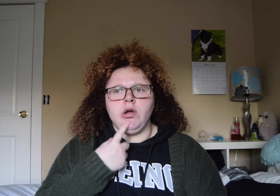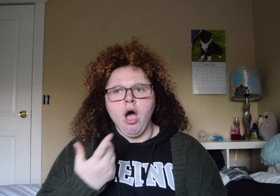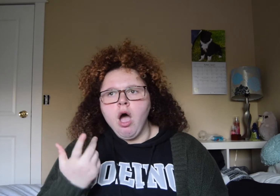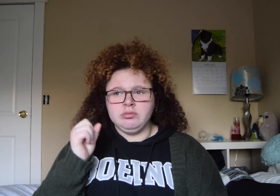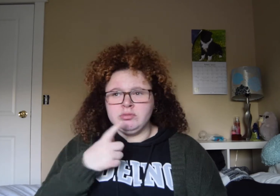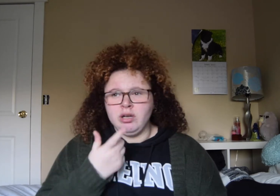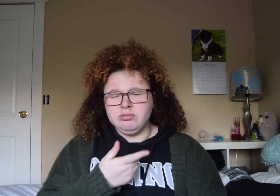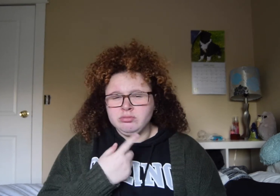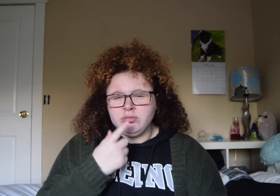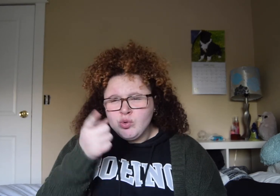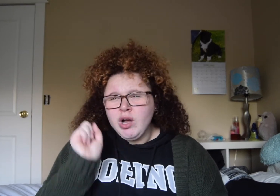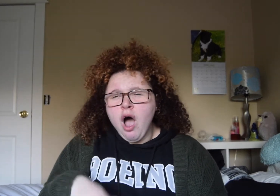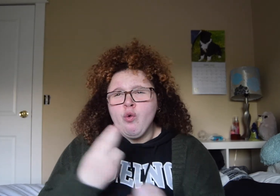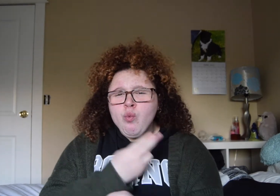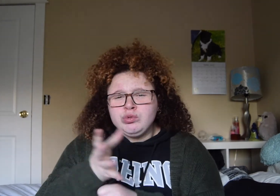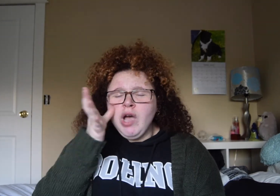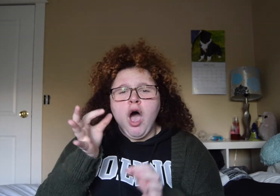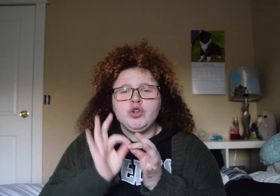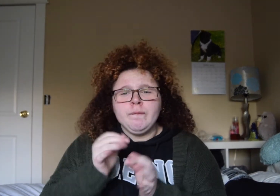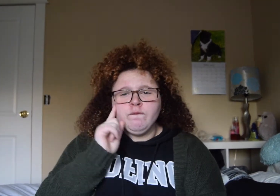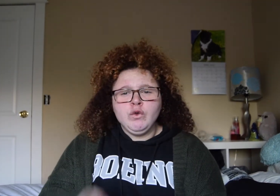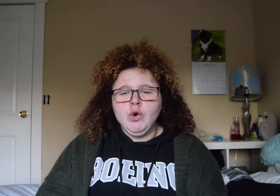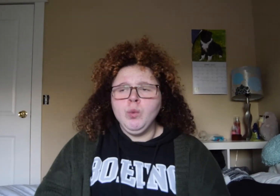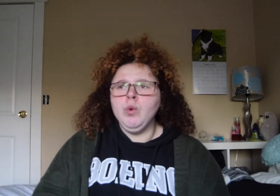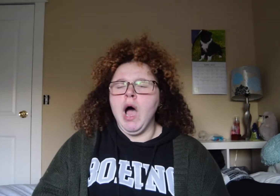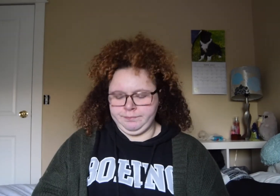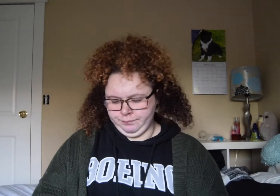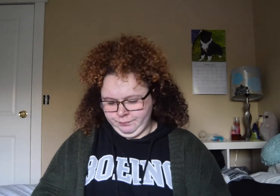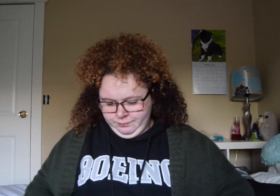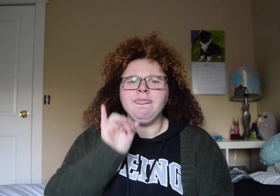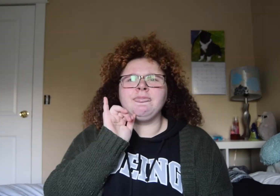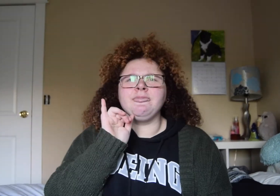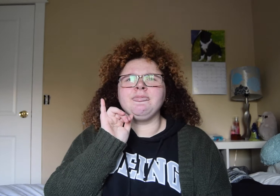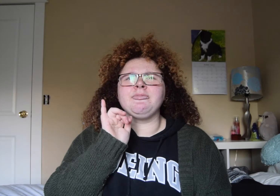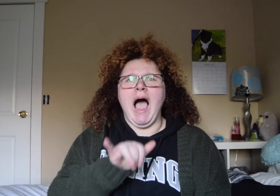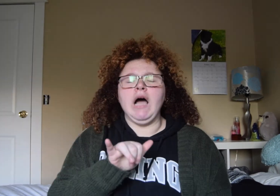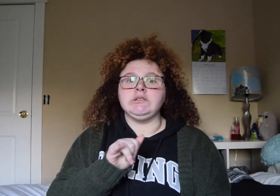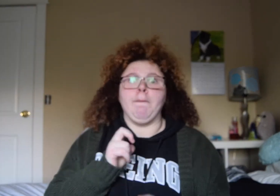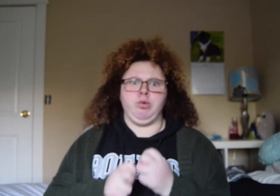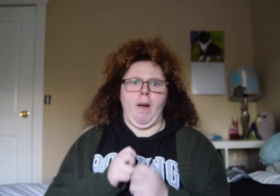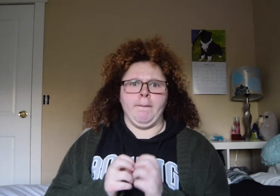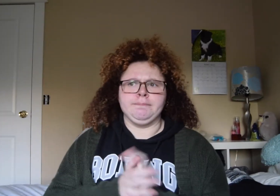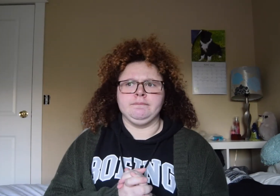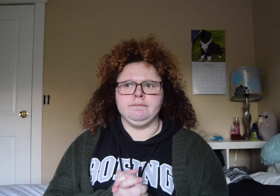She told me that I could use my dad to interpret for me That's a problem